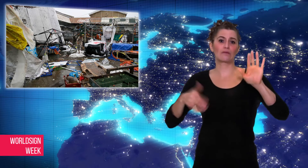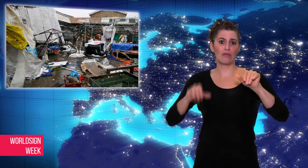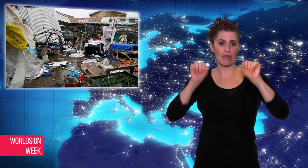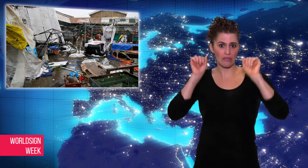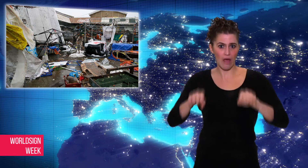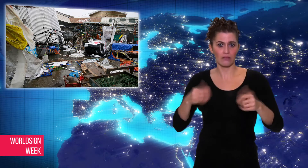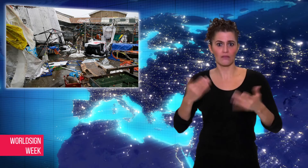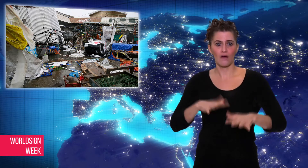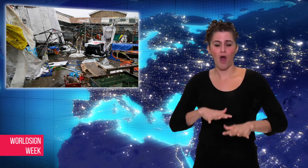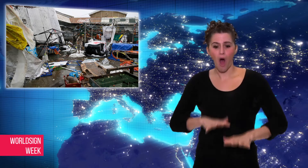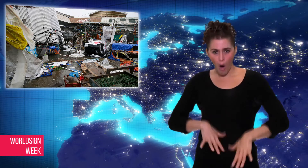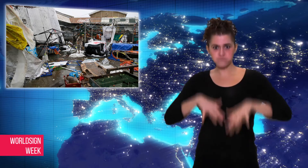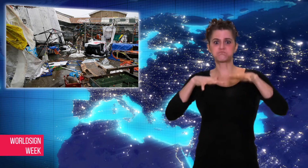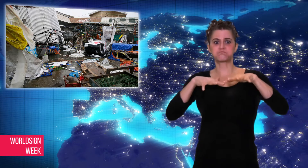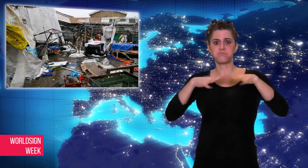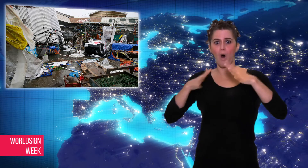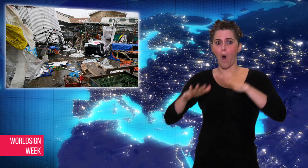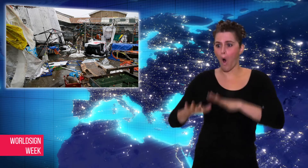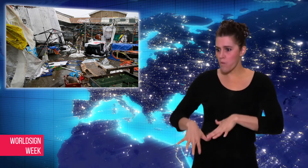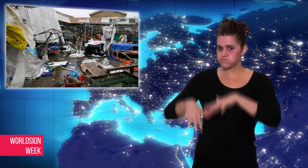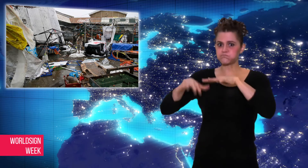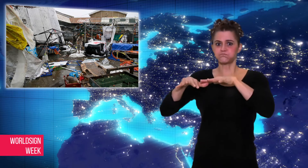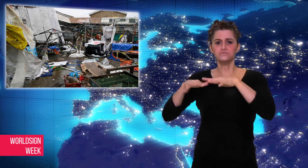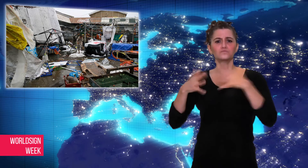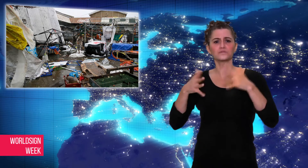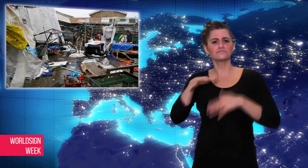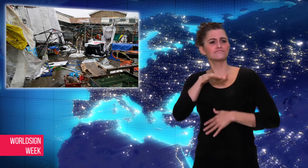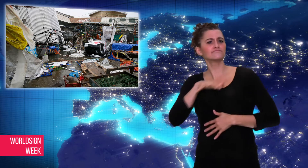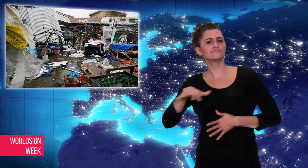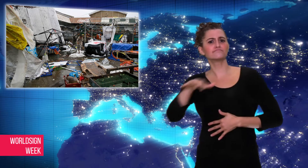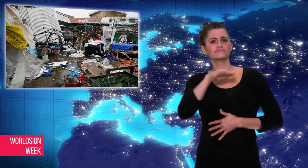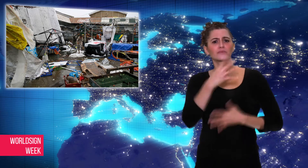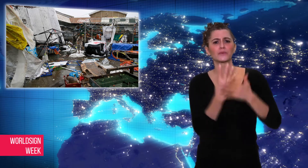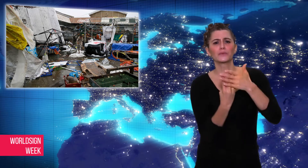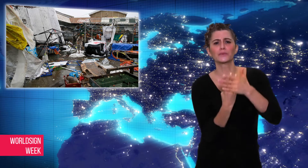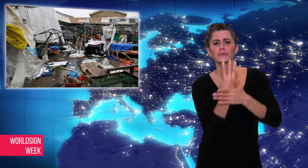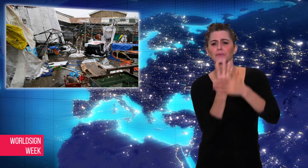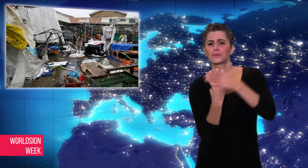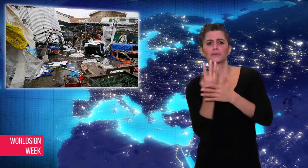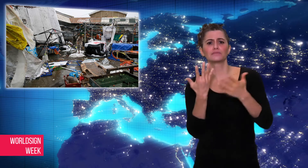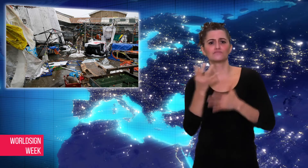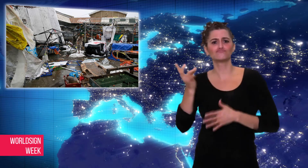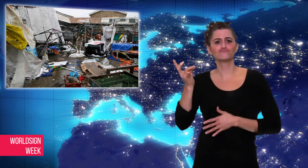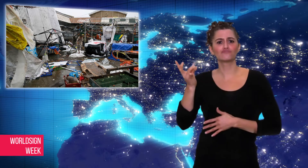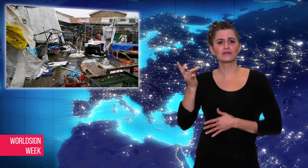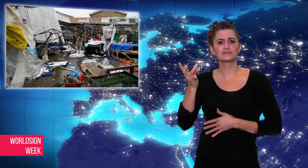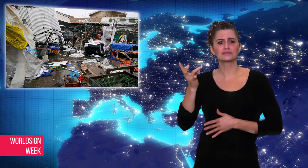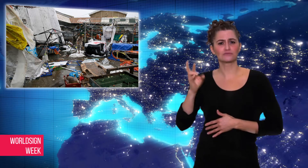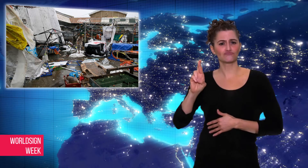landslides from the mountains. With